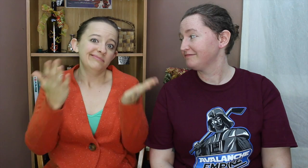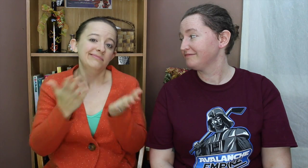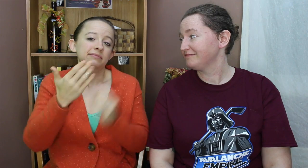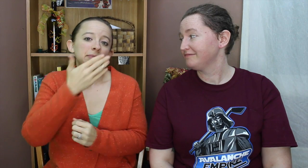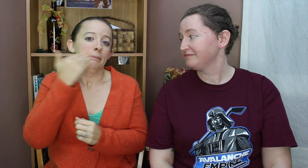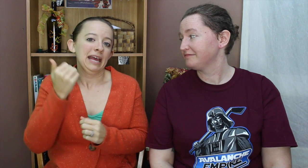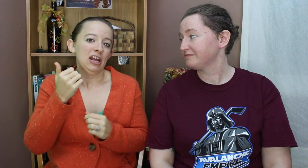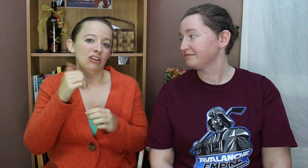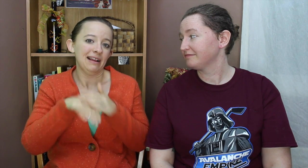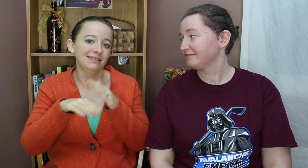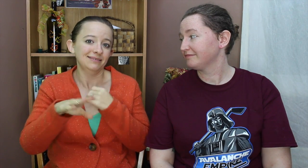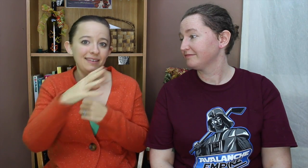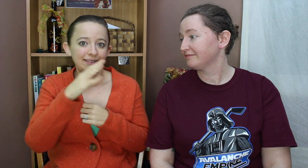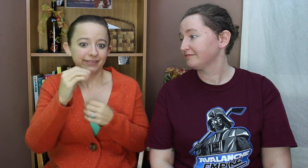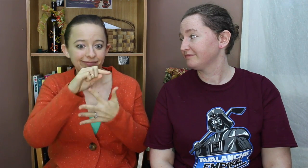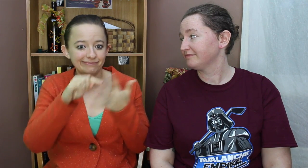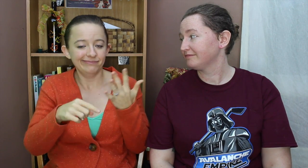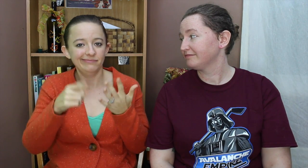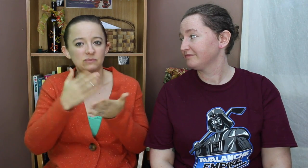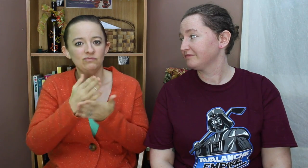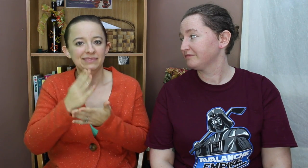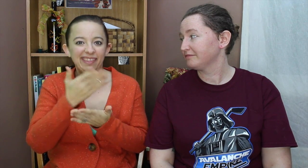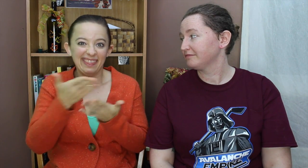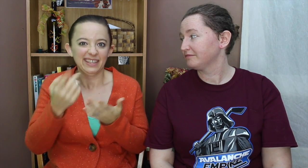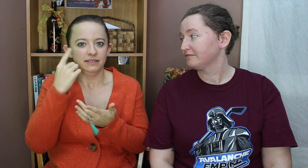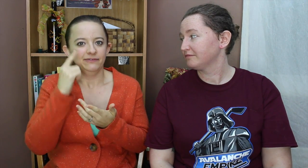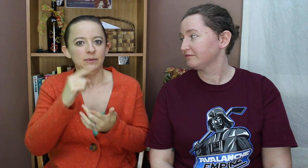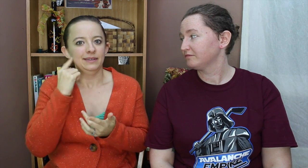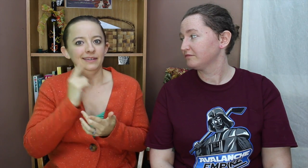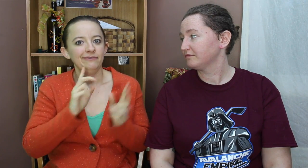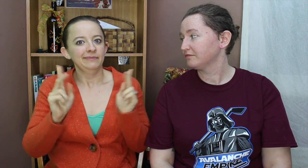your help. You guys need to make sure that there's more accessibility